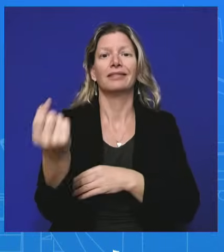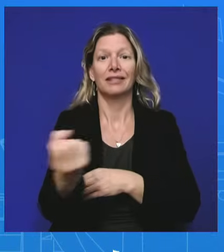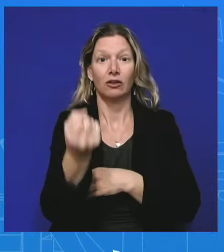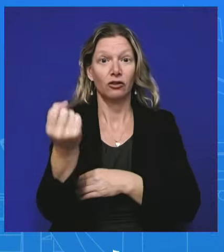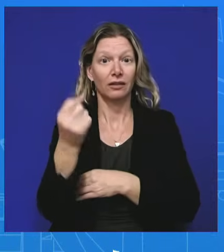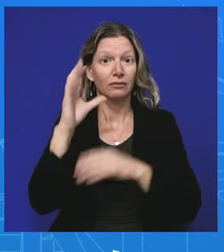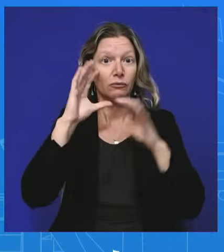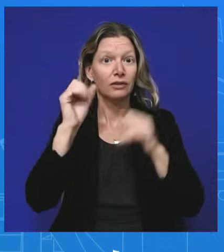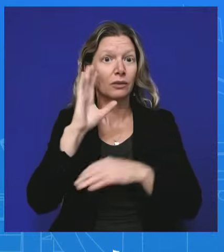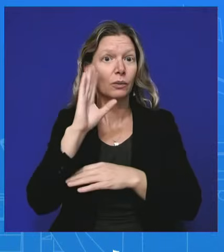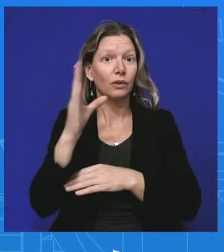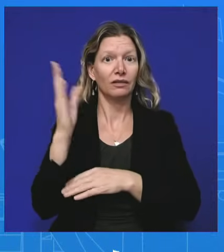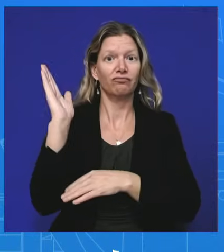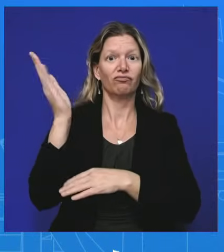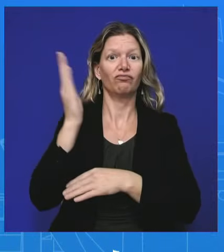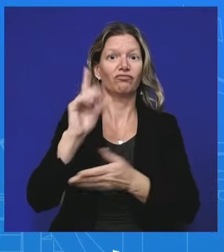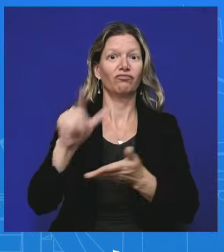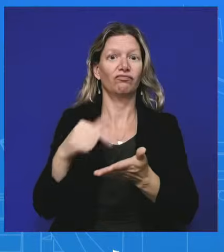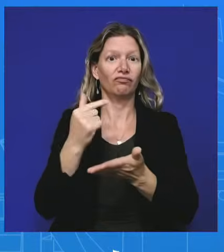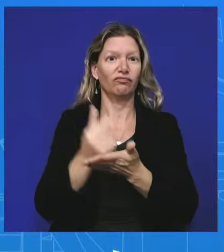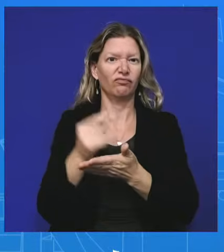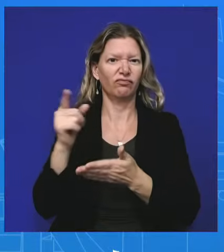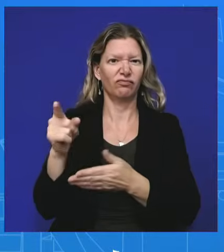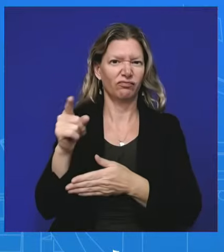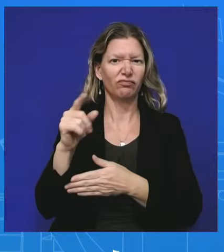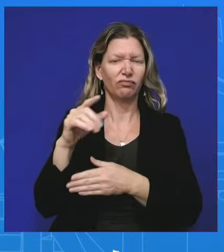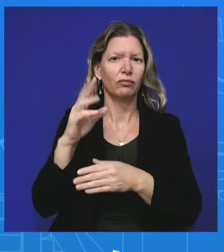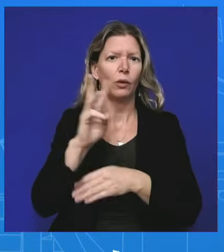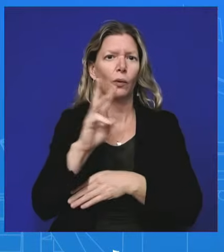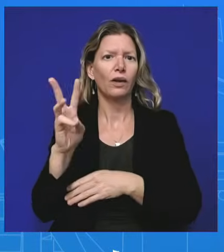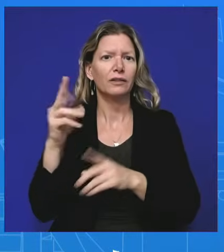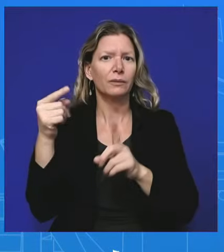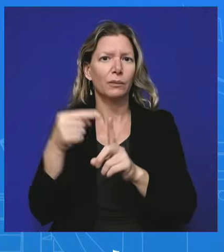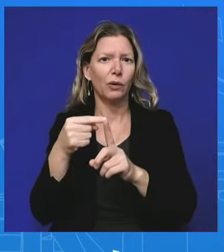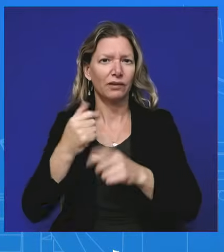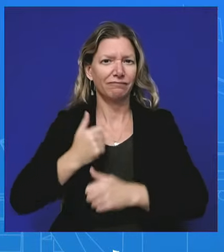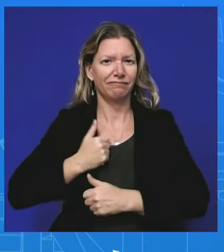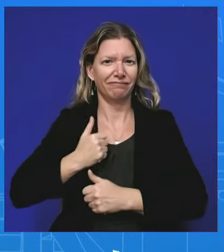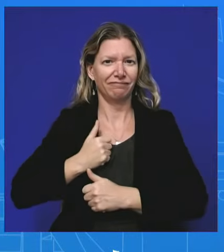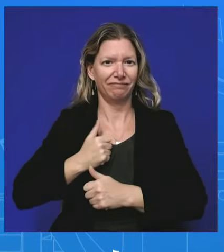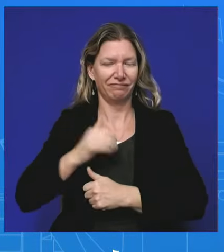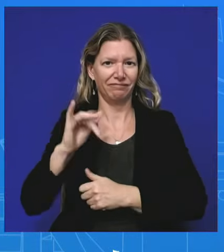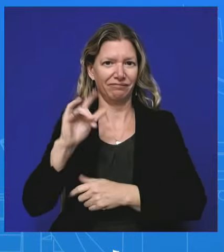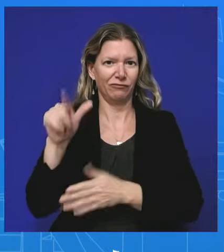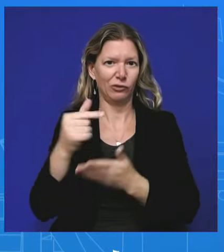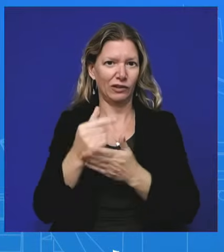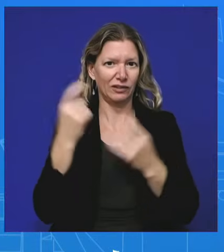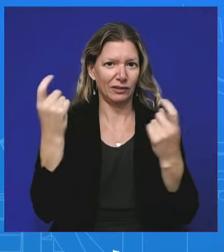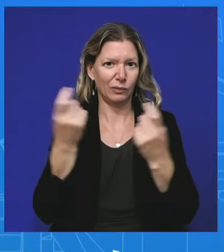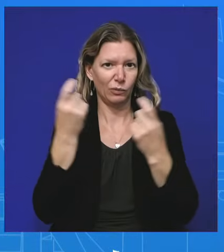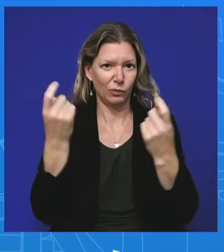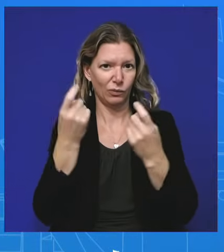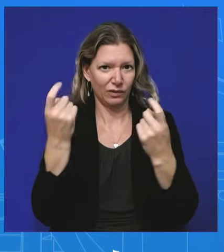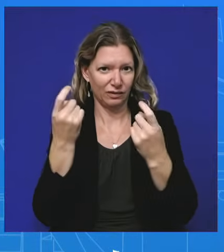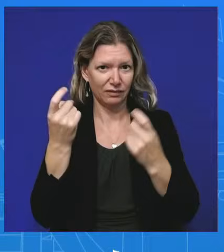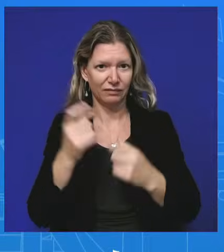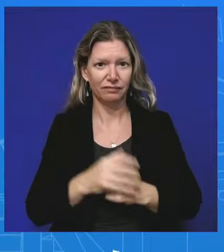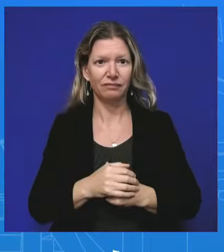delivered the commencement address at West Point in 2012 and also 2016 as vice president. This is a special honor,